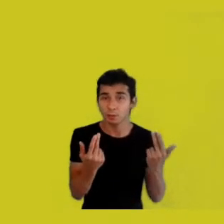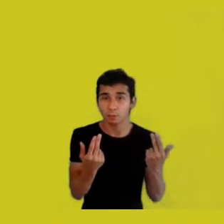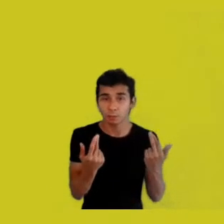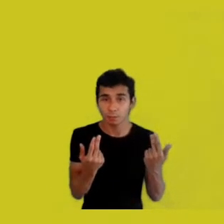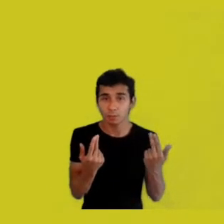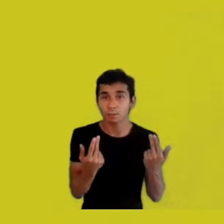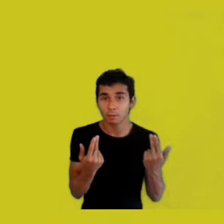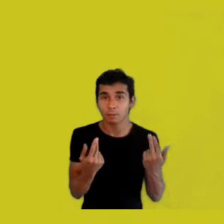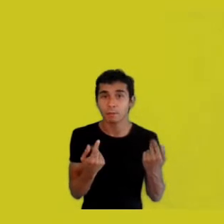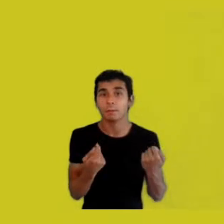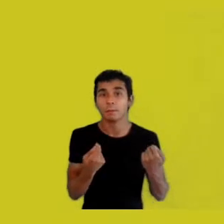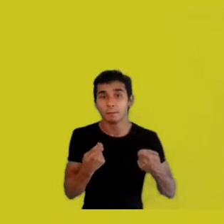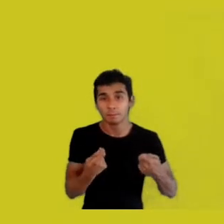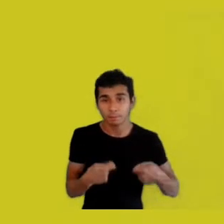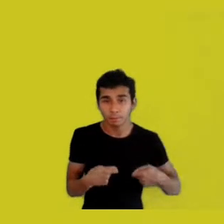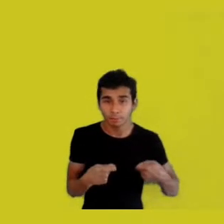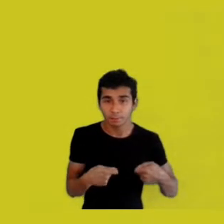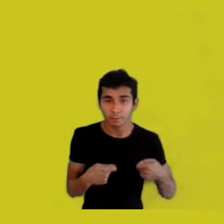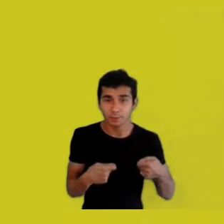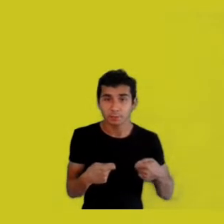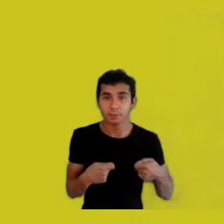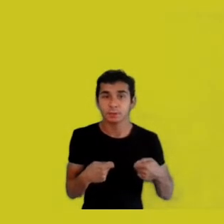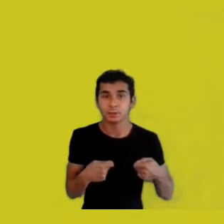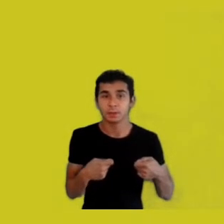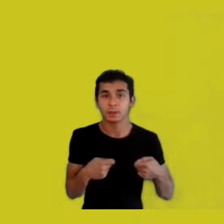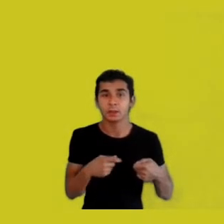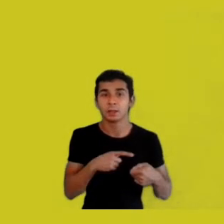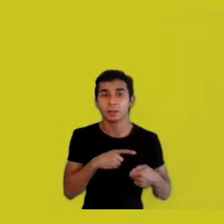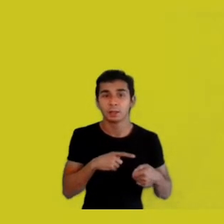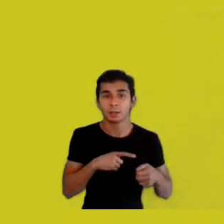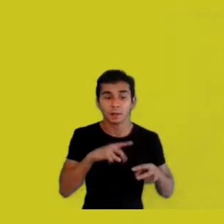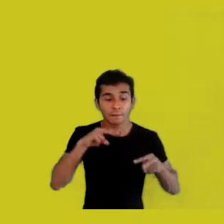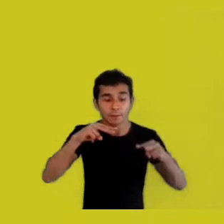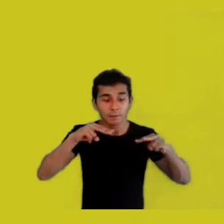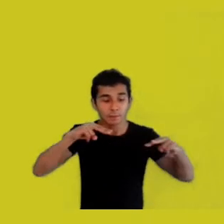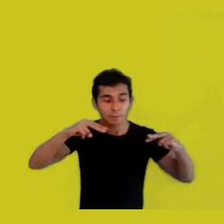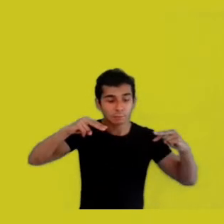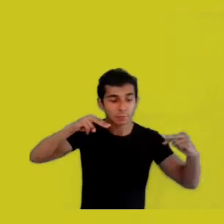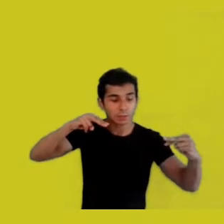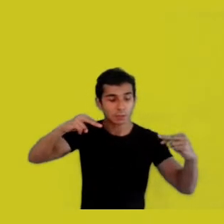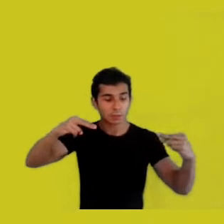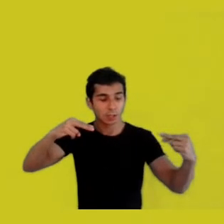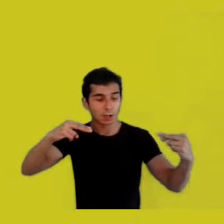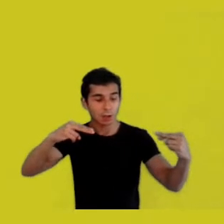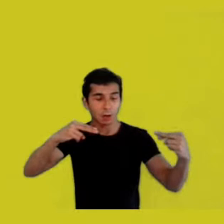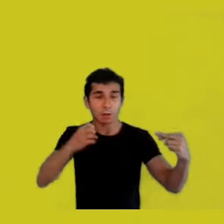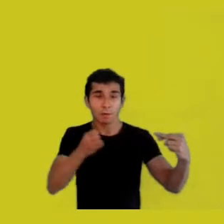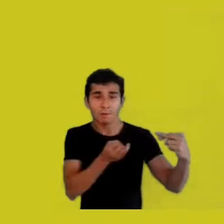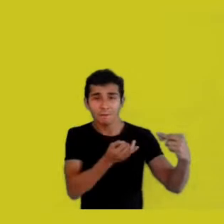if it doesn’t use the most varied channels,